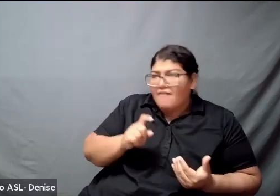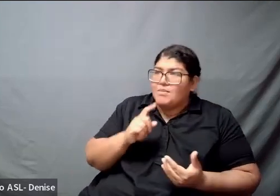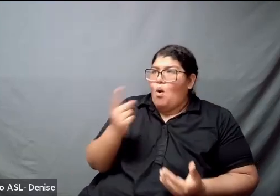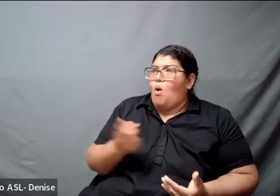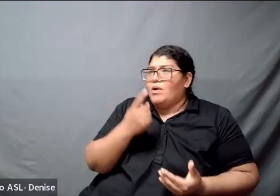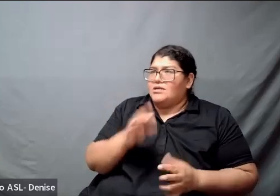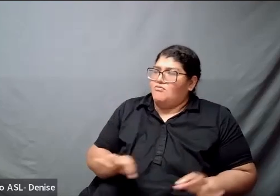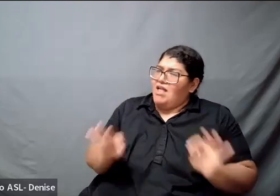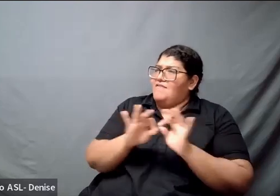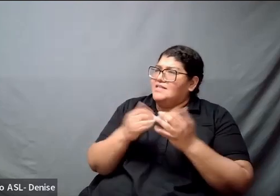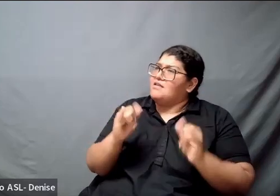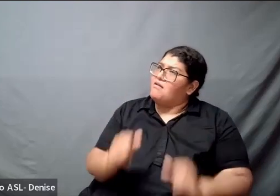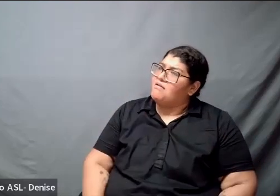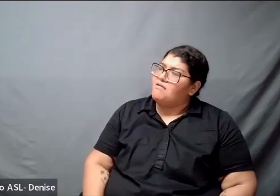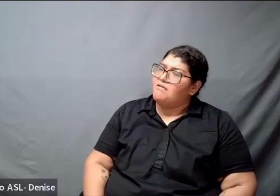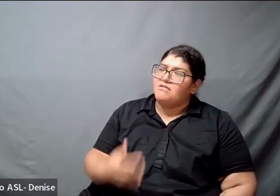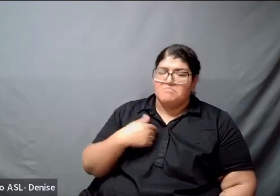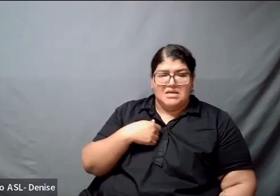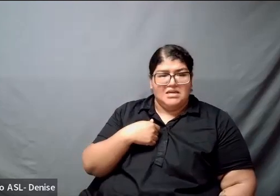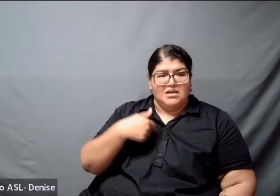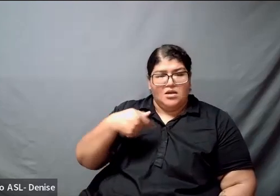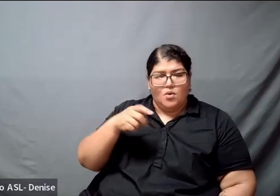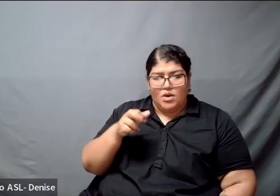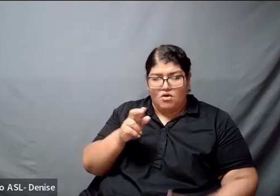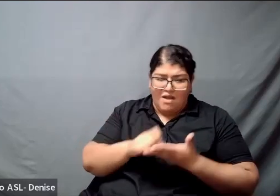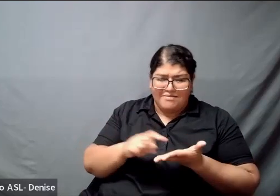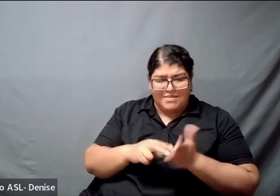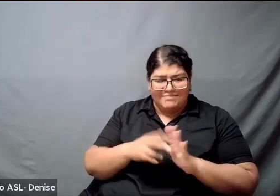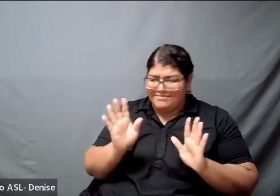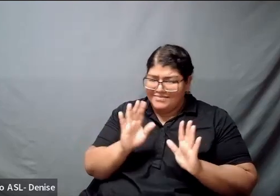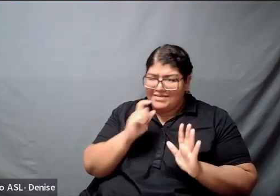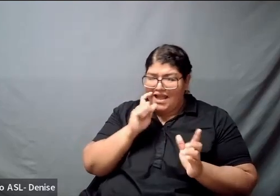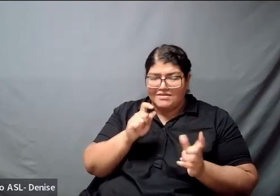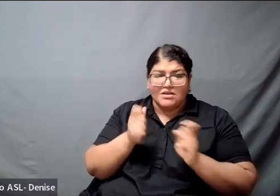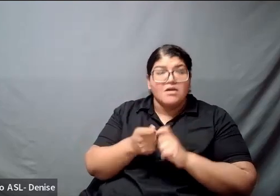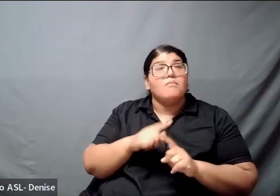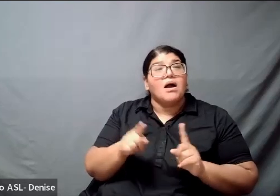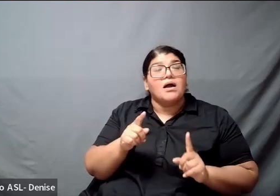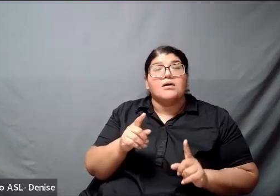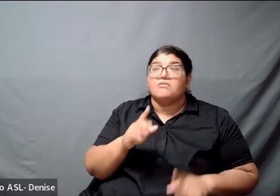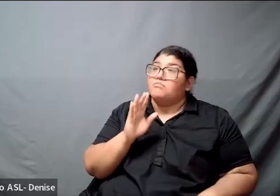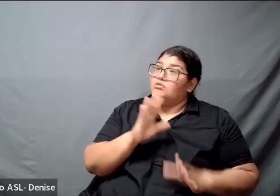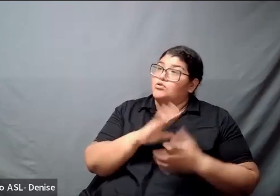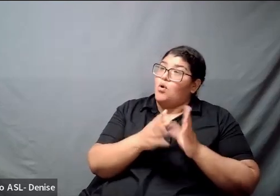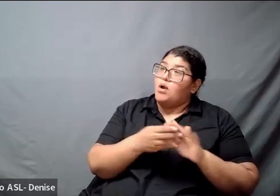and for me to be different, being queer writing it, it is about a kid who is kind of alone for the summer with their younger sister